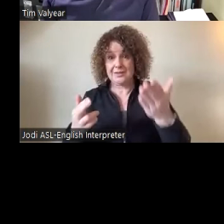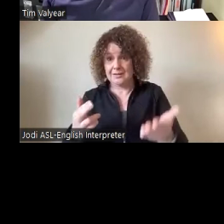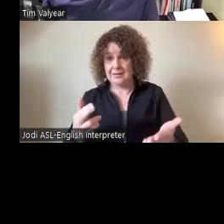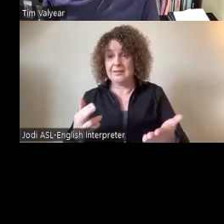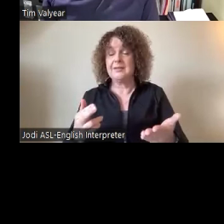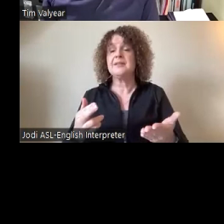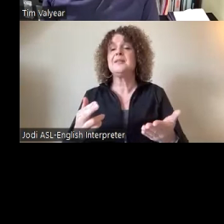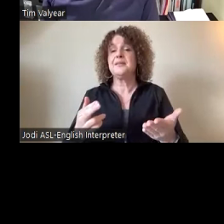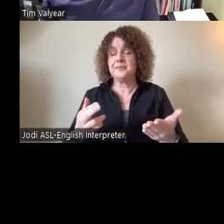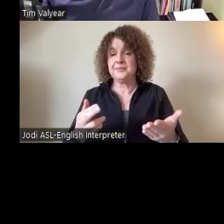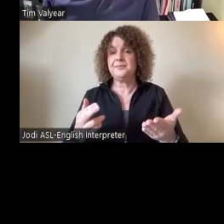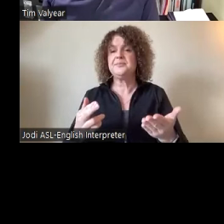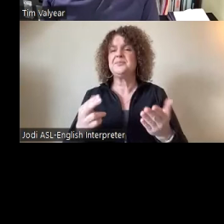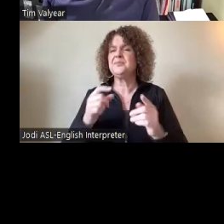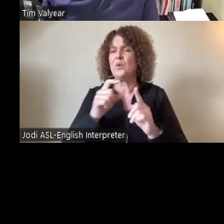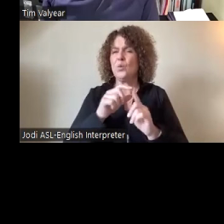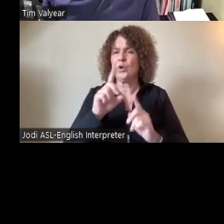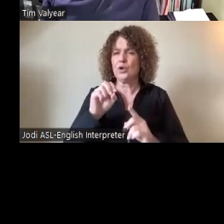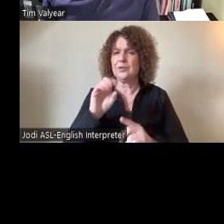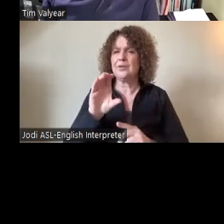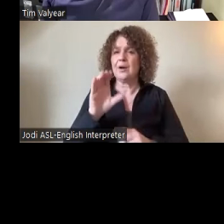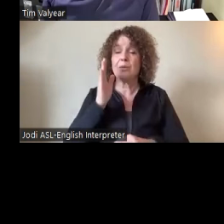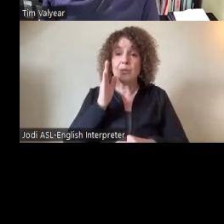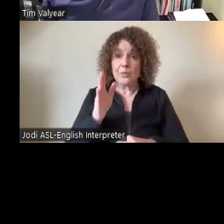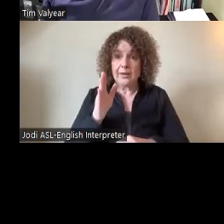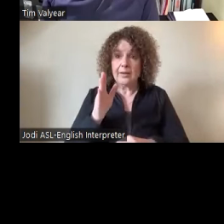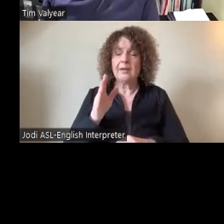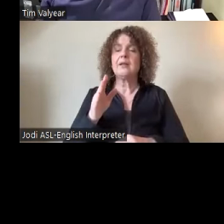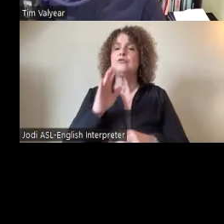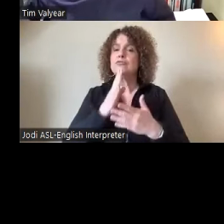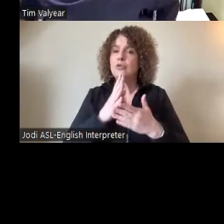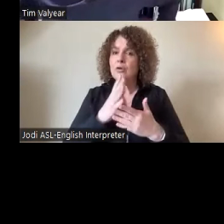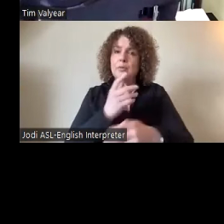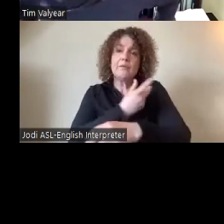recording, and also separately, the resources that